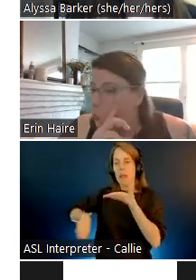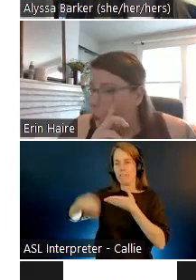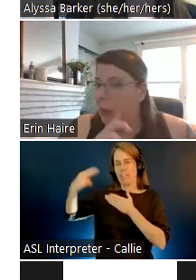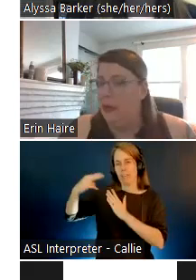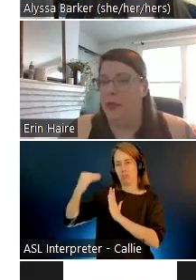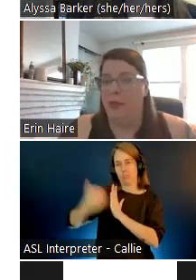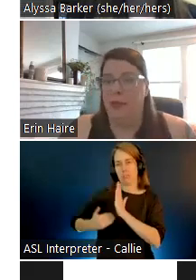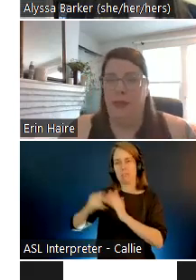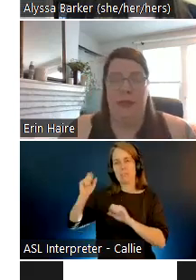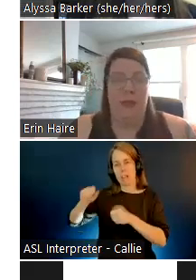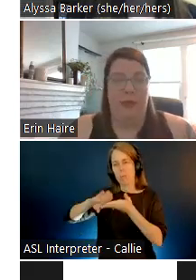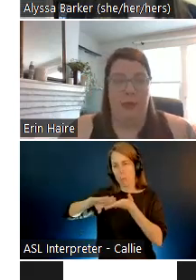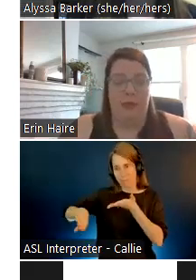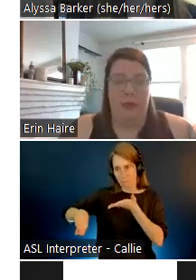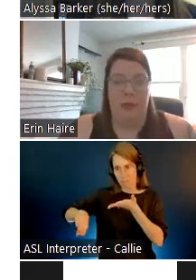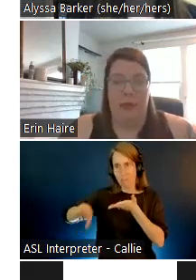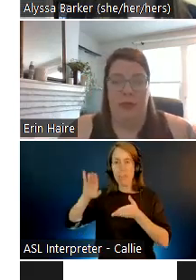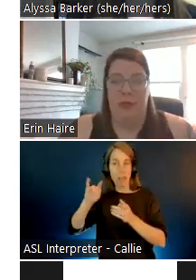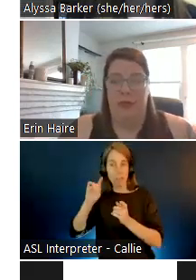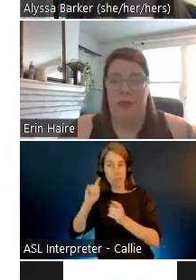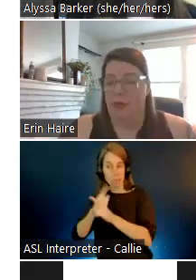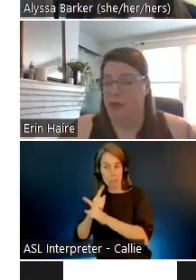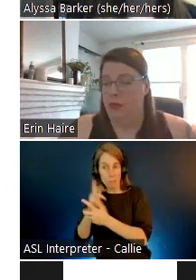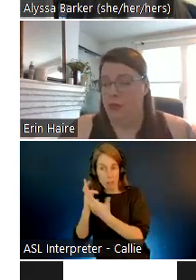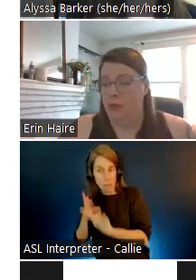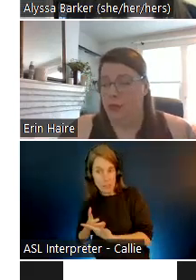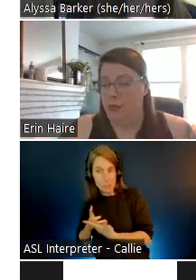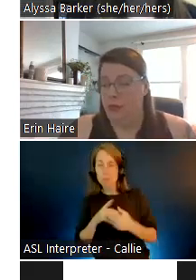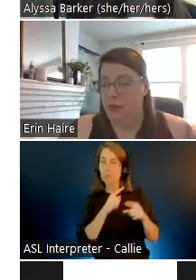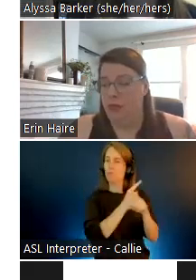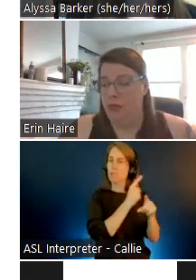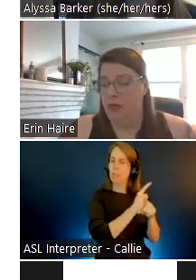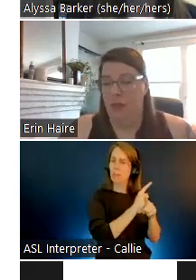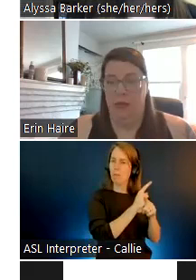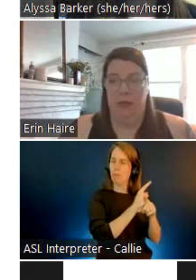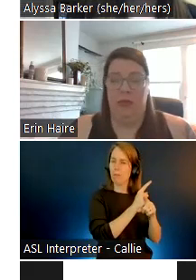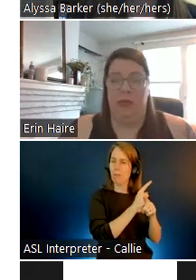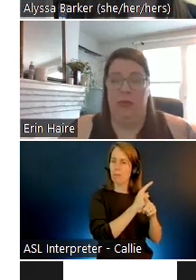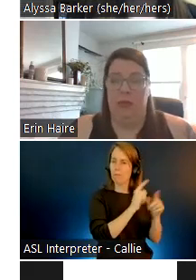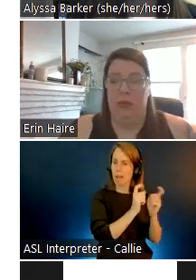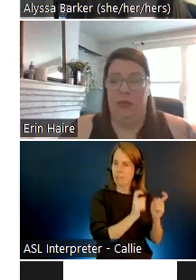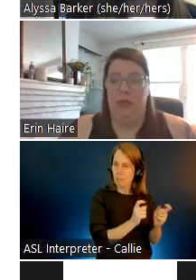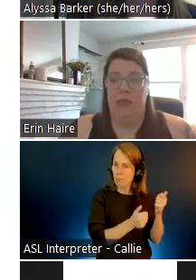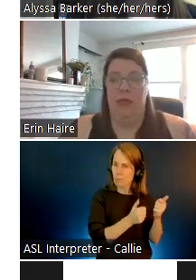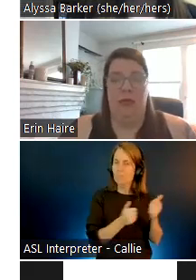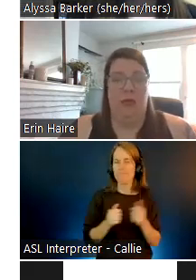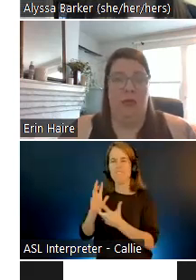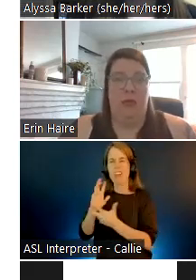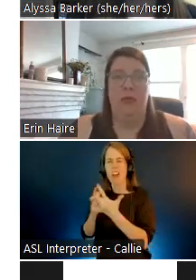okay yeah i think so i think so um any any thoughts or anything bad on that